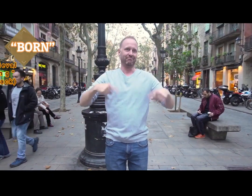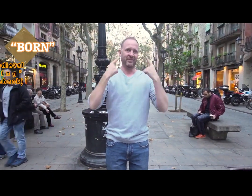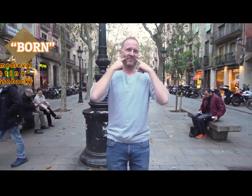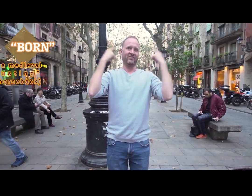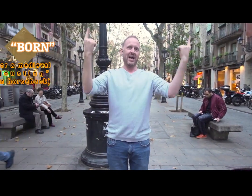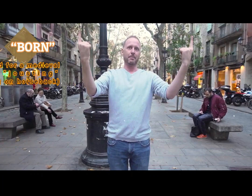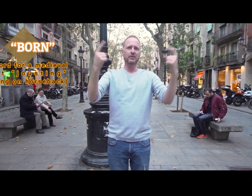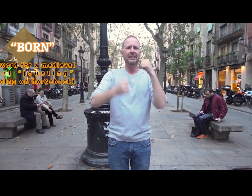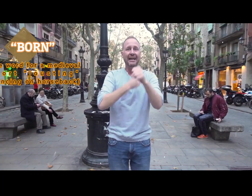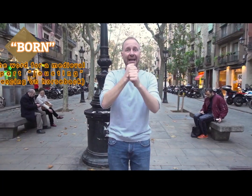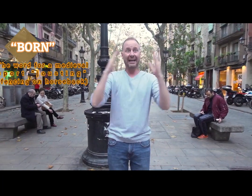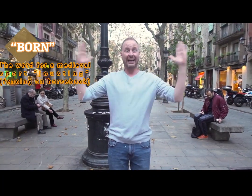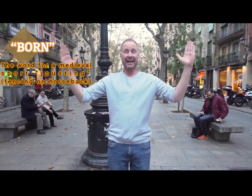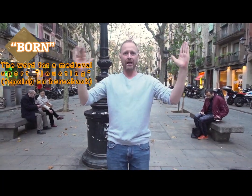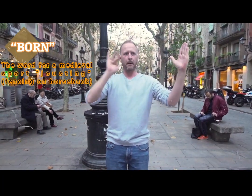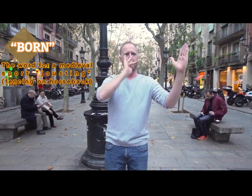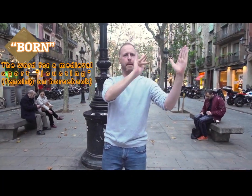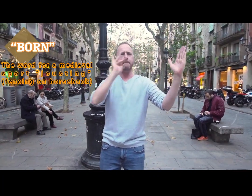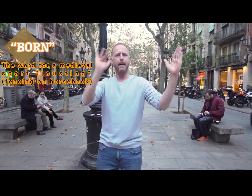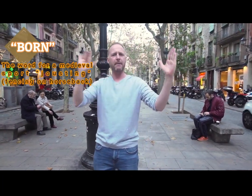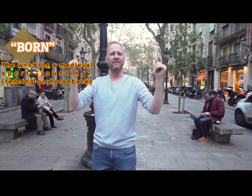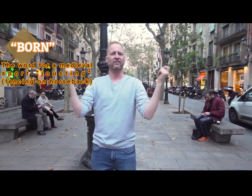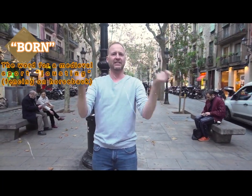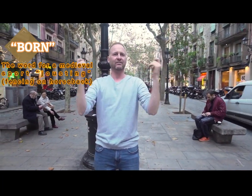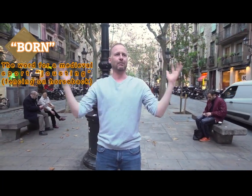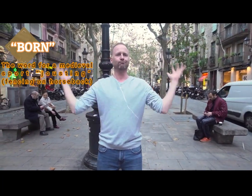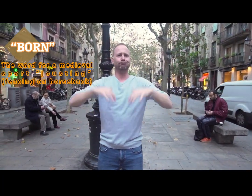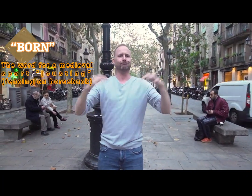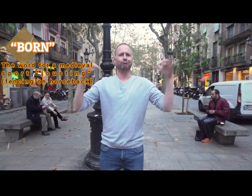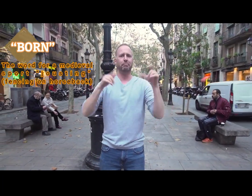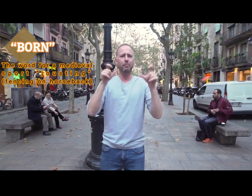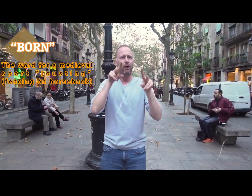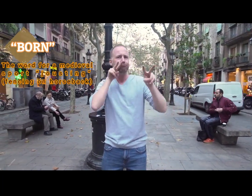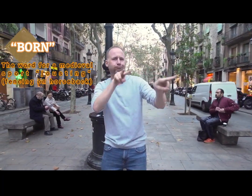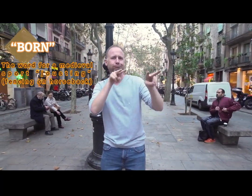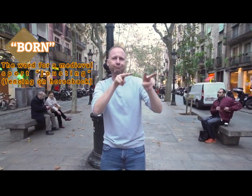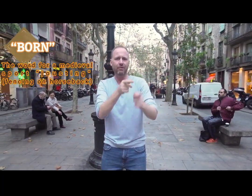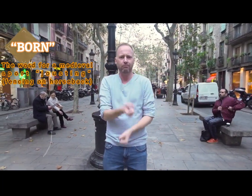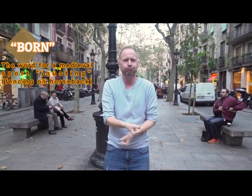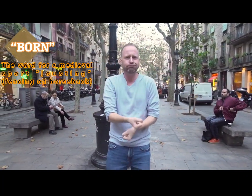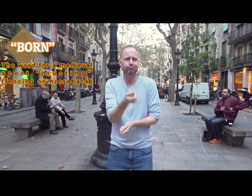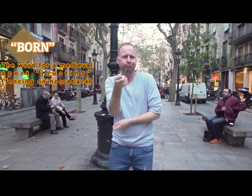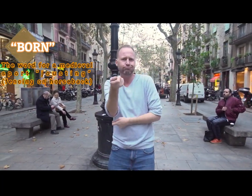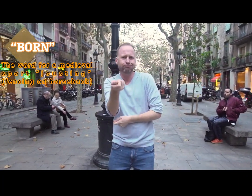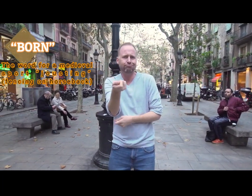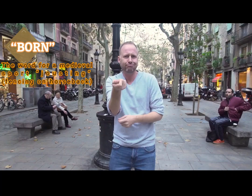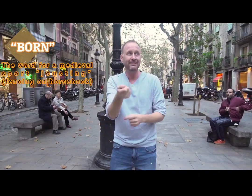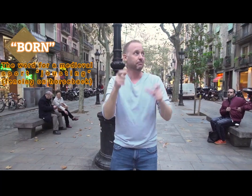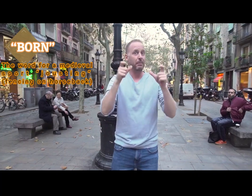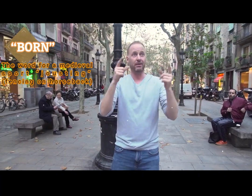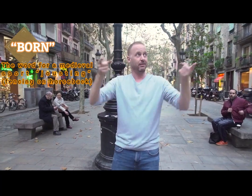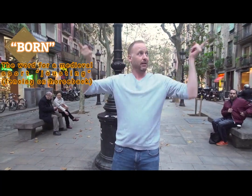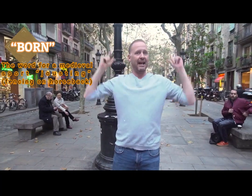And so this street was famous for that sport. The crowds would come in the masses to watch!